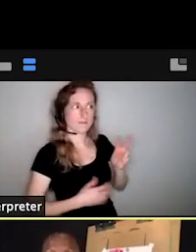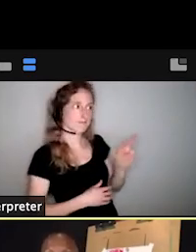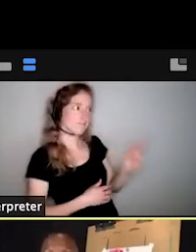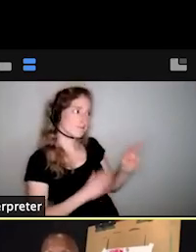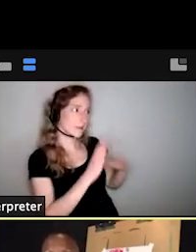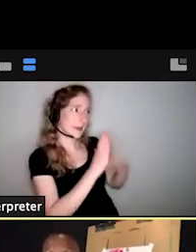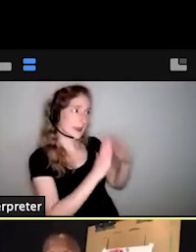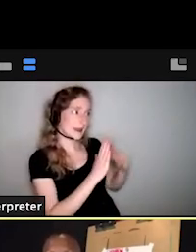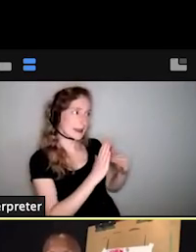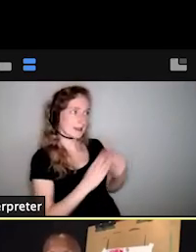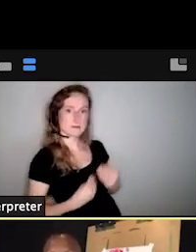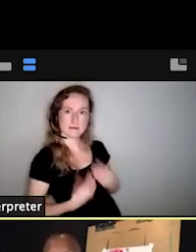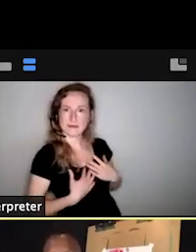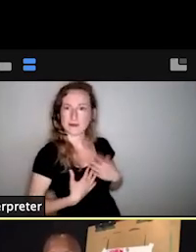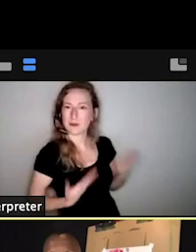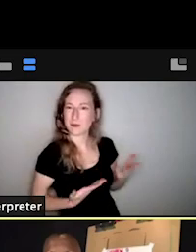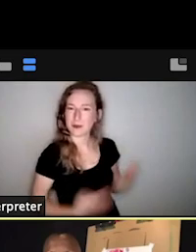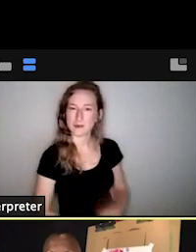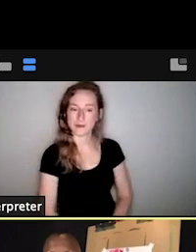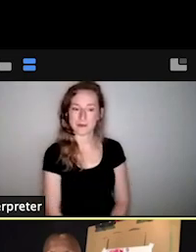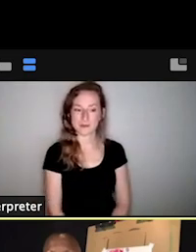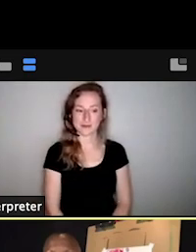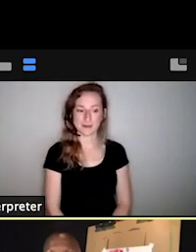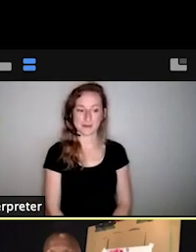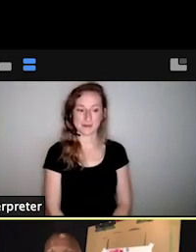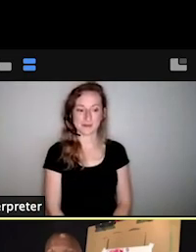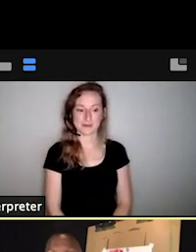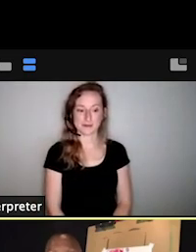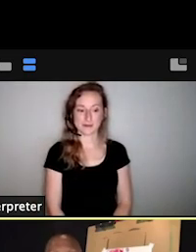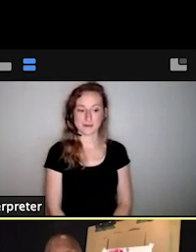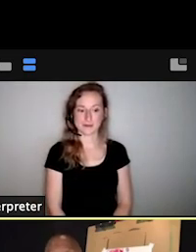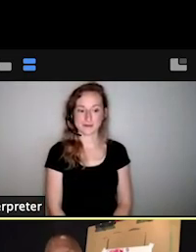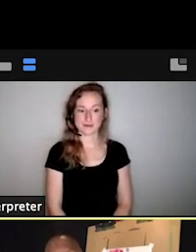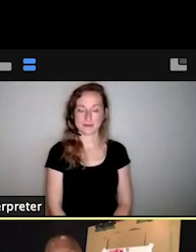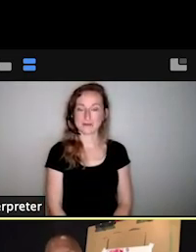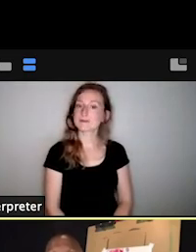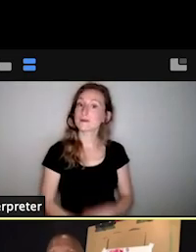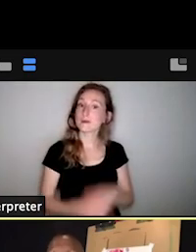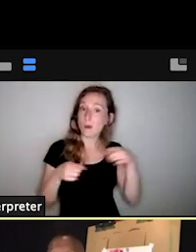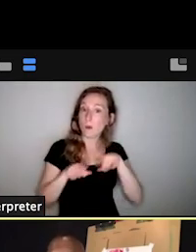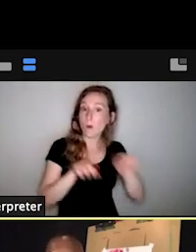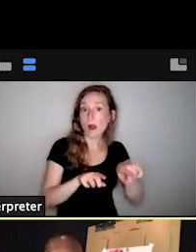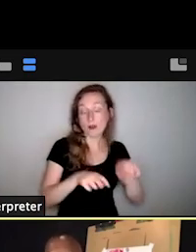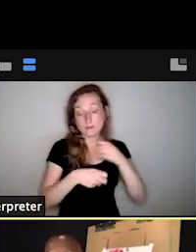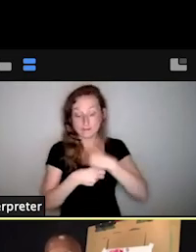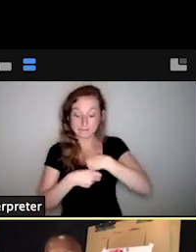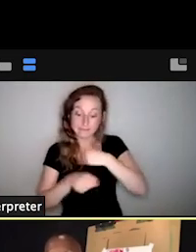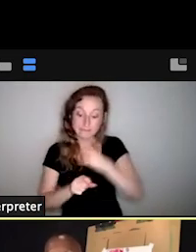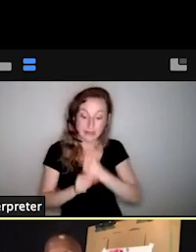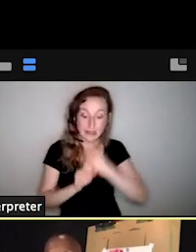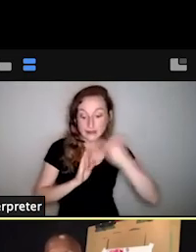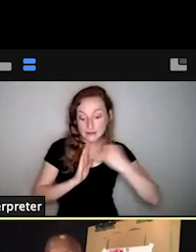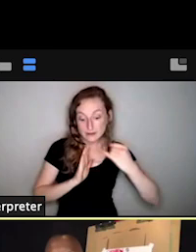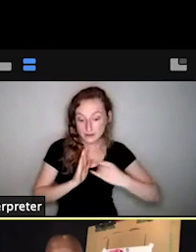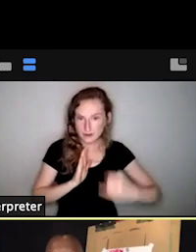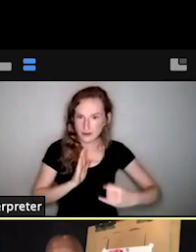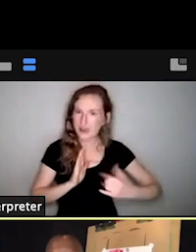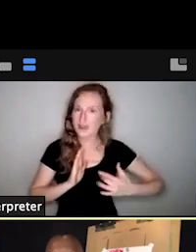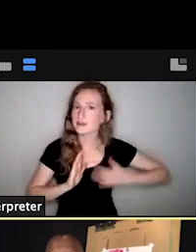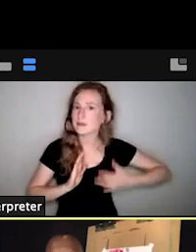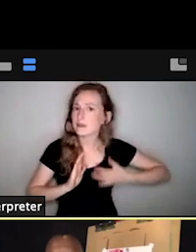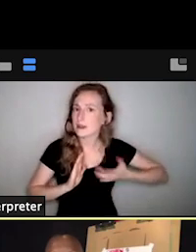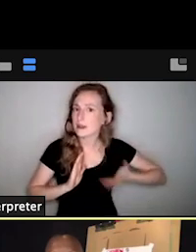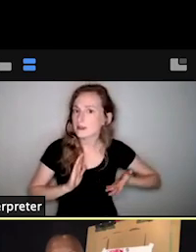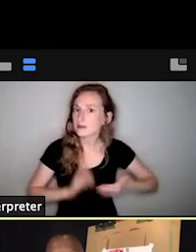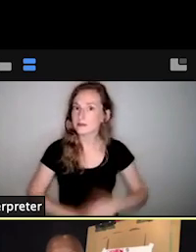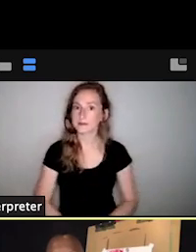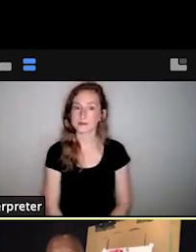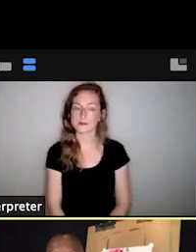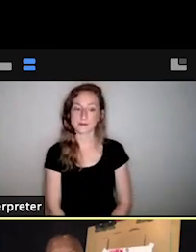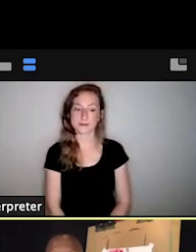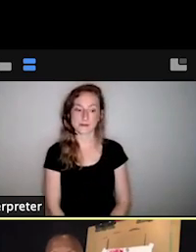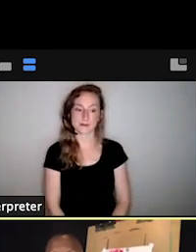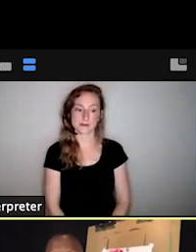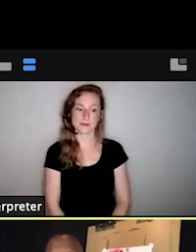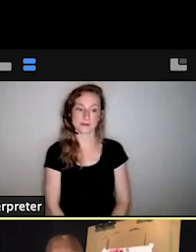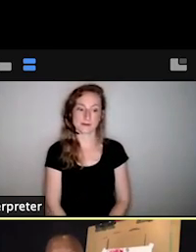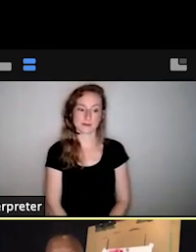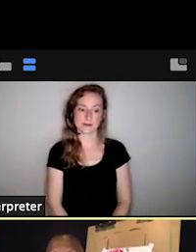How did you feel while making your art?